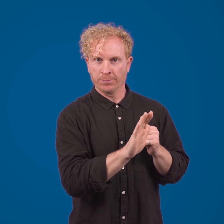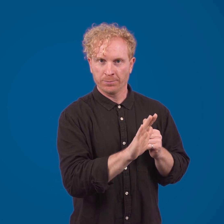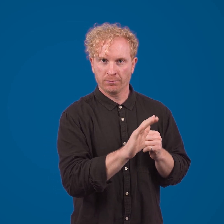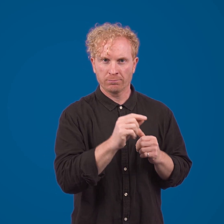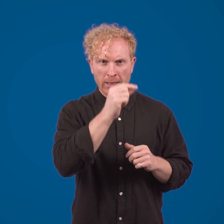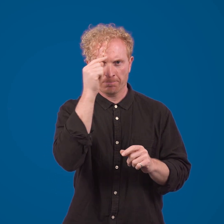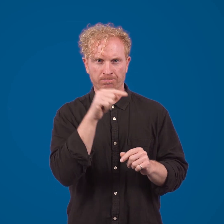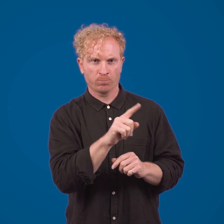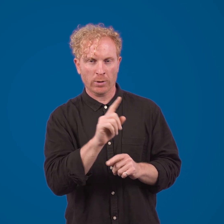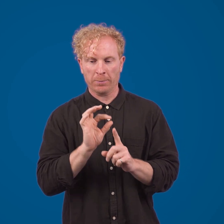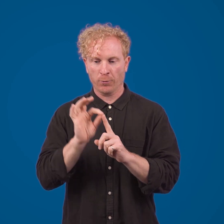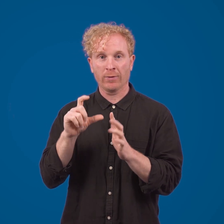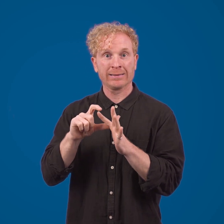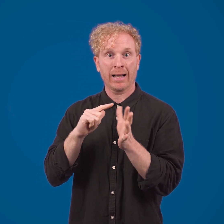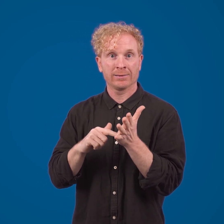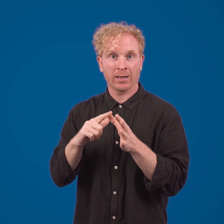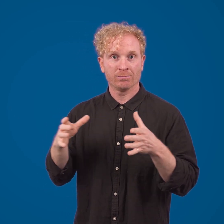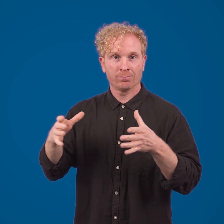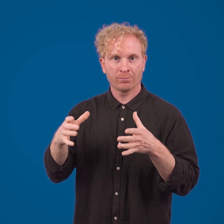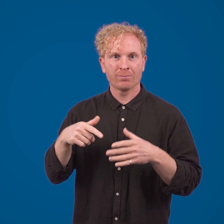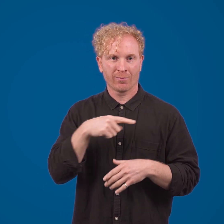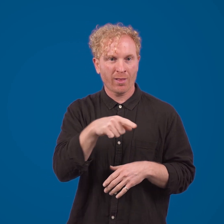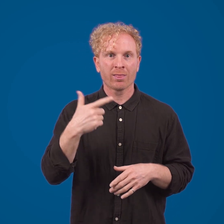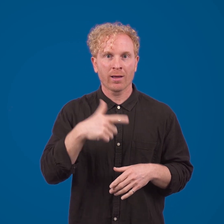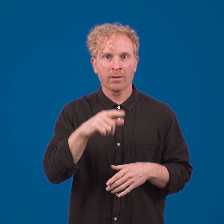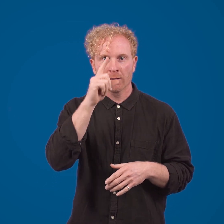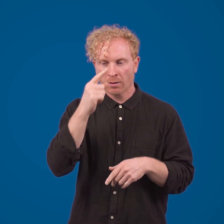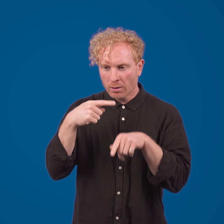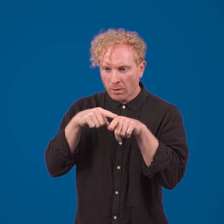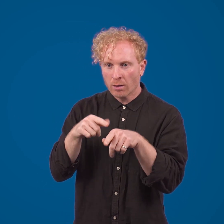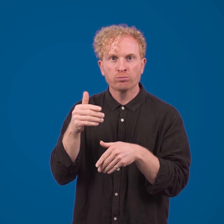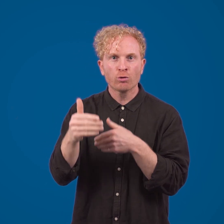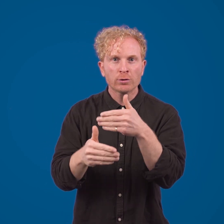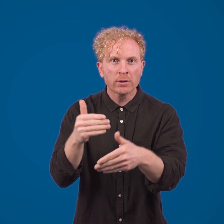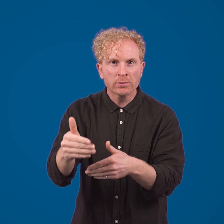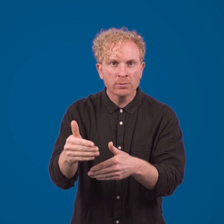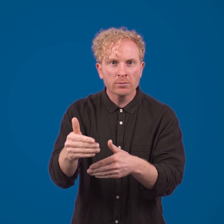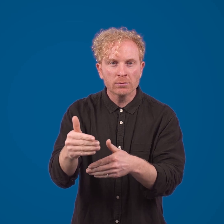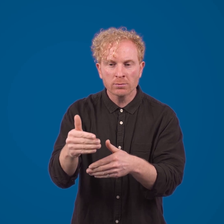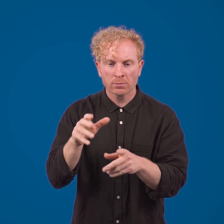aims to improve the data that is able to be used to track progress